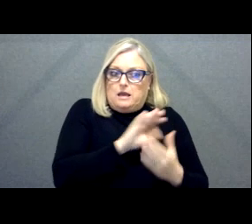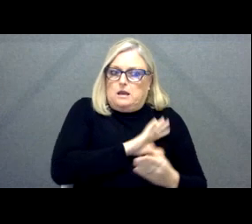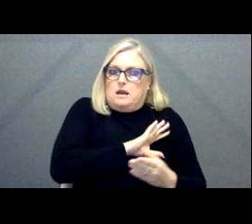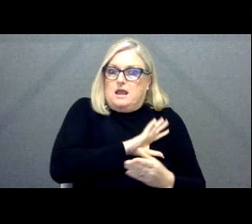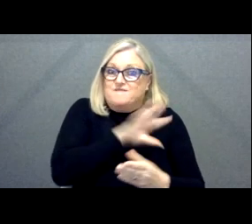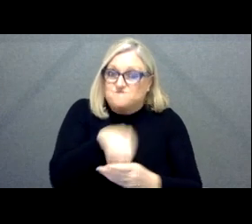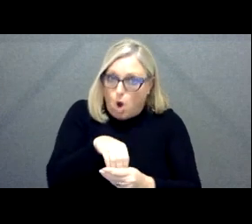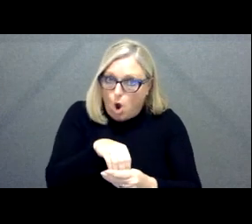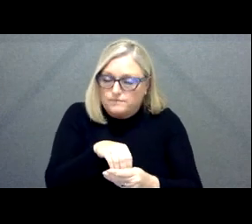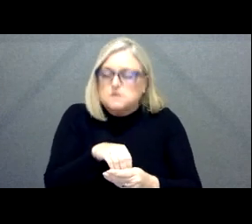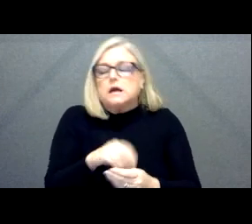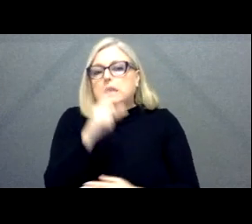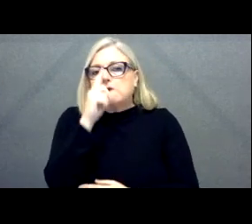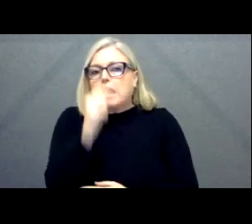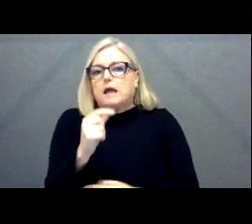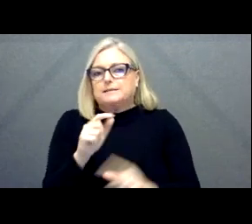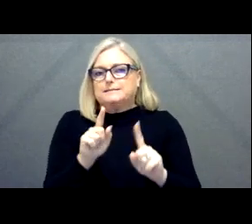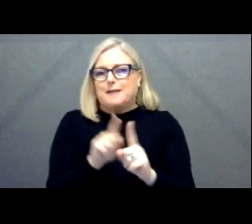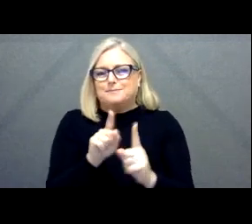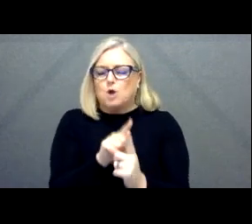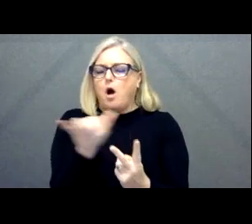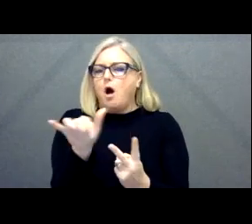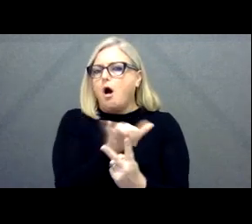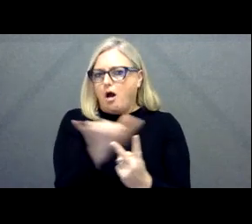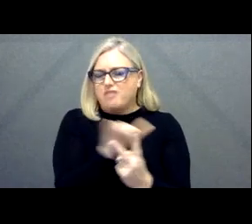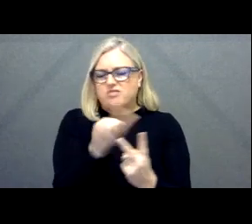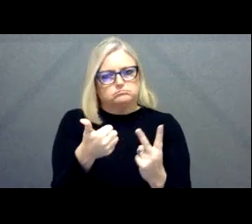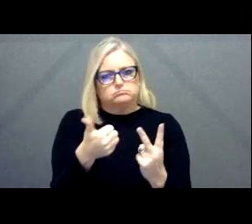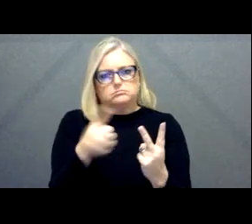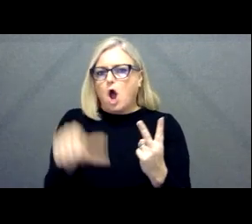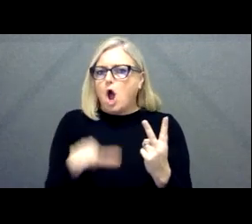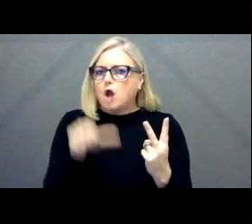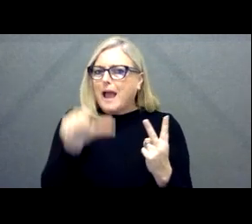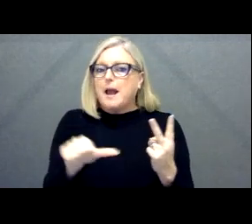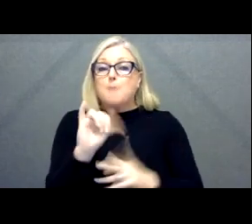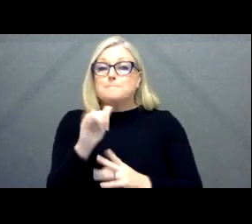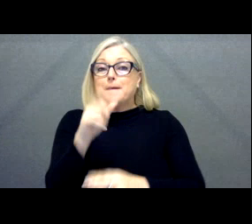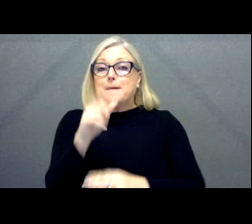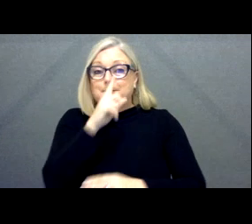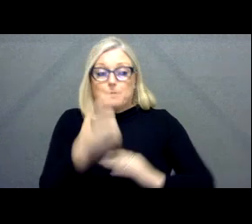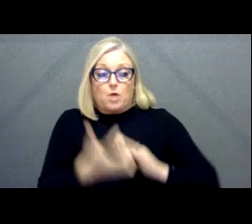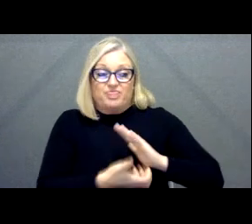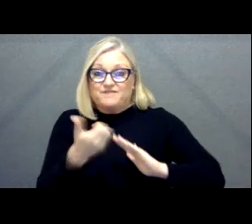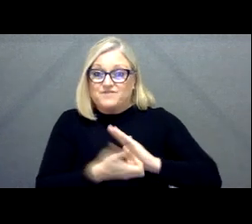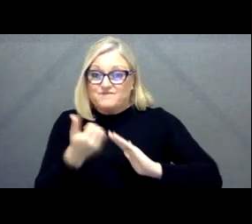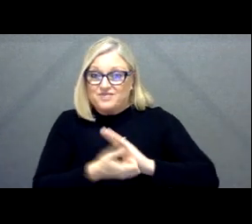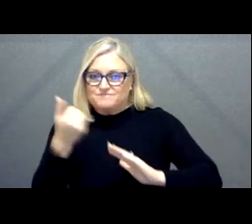are predominantly into dwelling um stealing theft receiving type offenses so just to cover off that